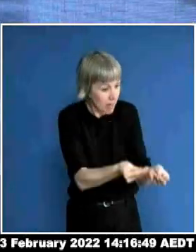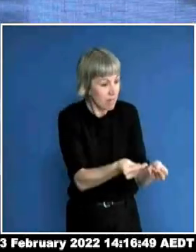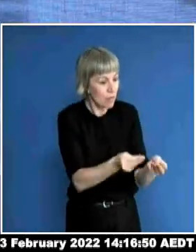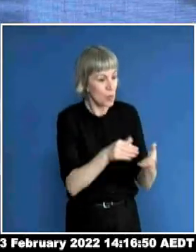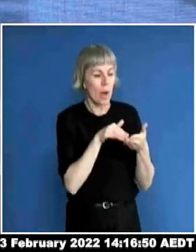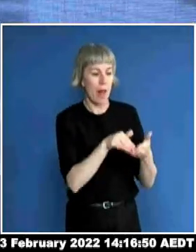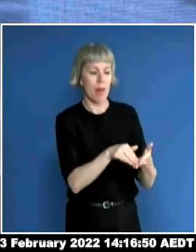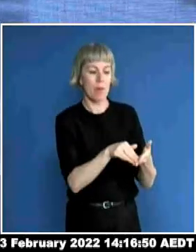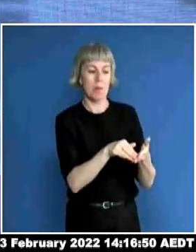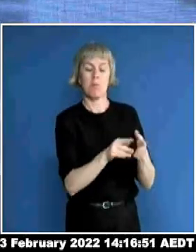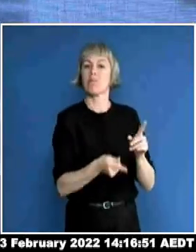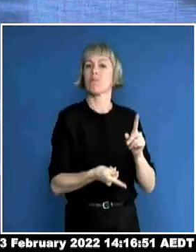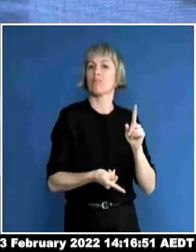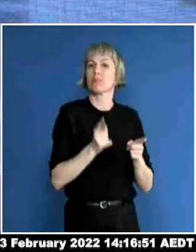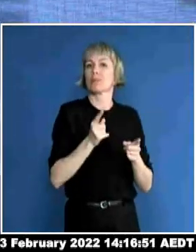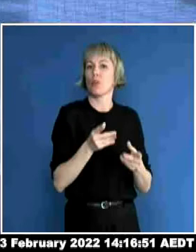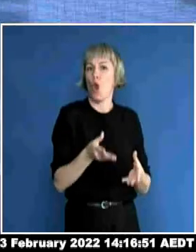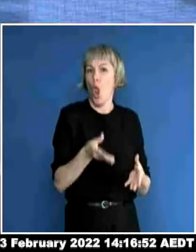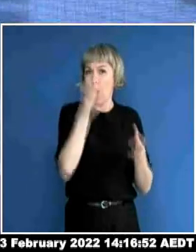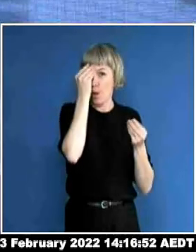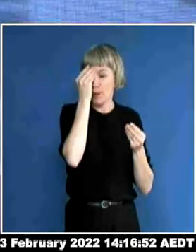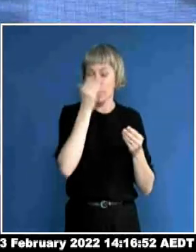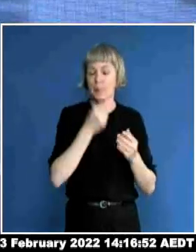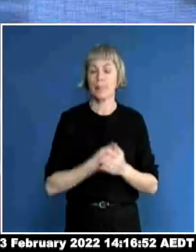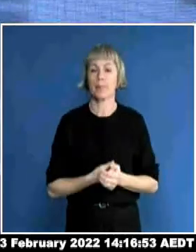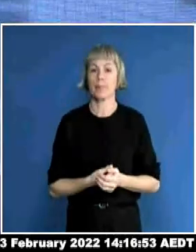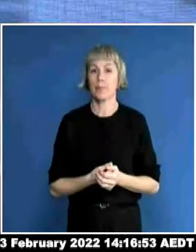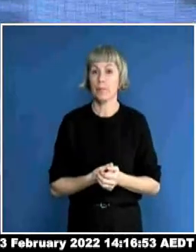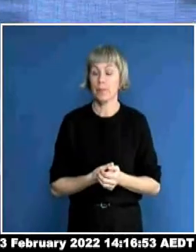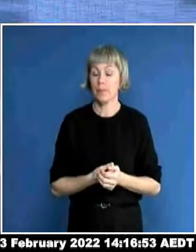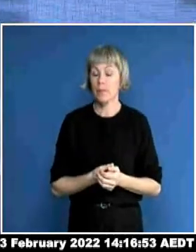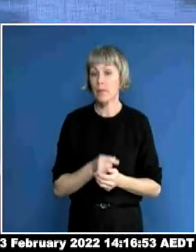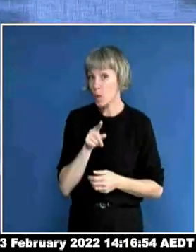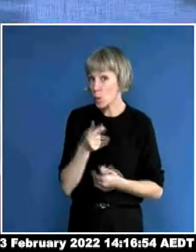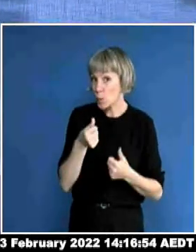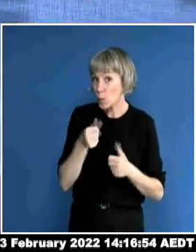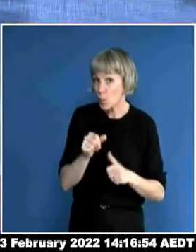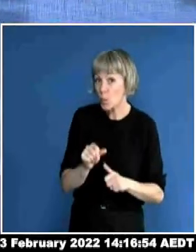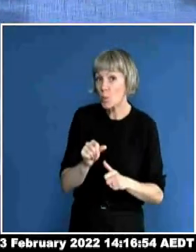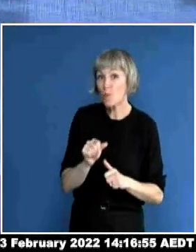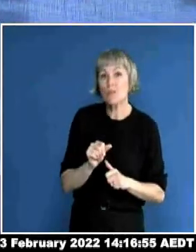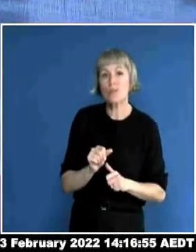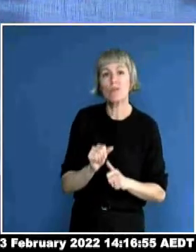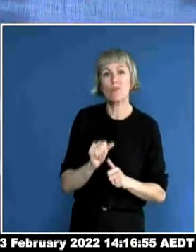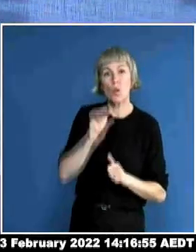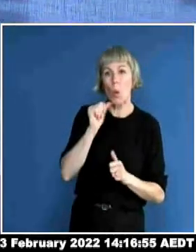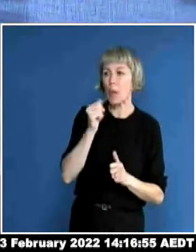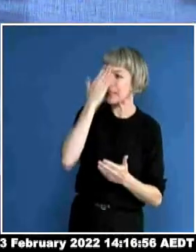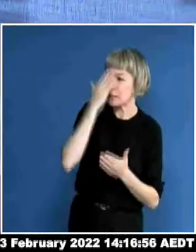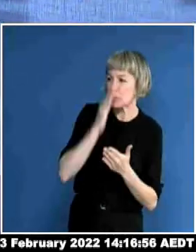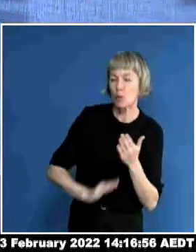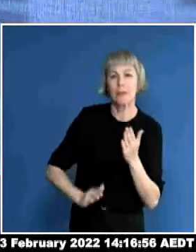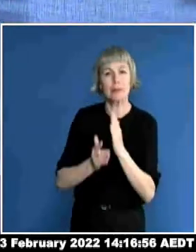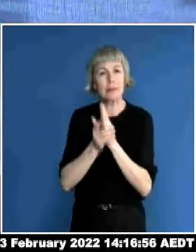So you used your past experience, information you found on the internet, and you decided